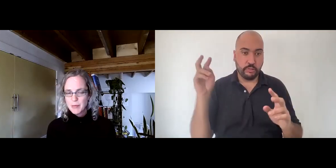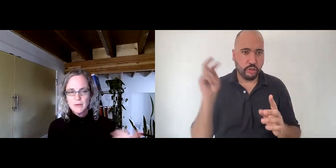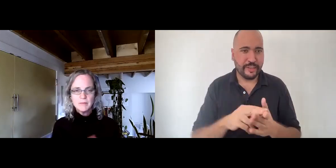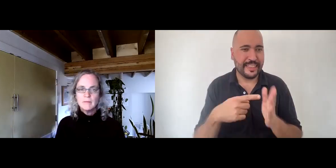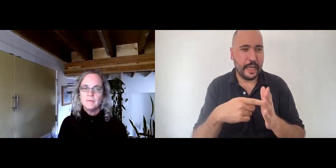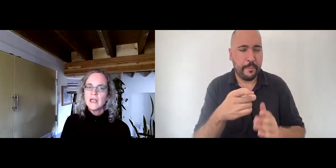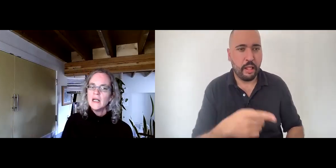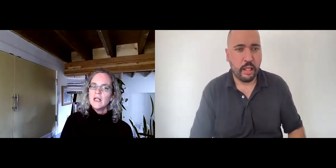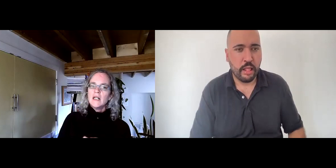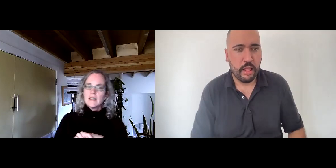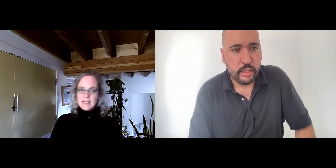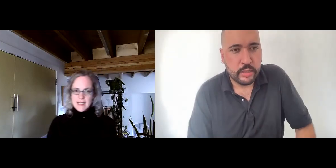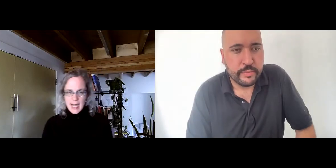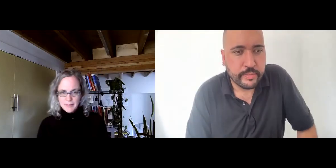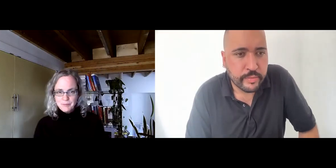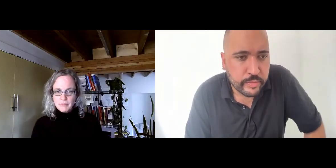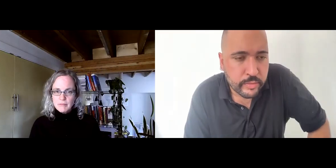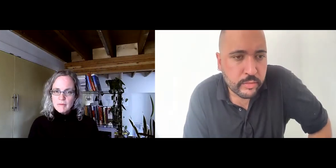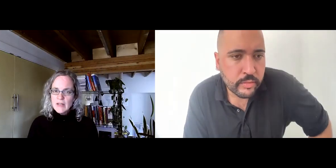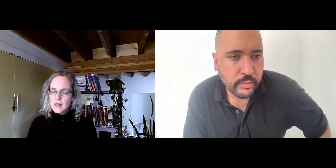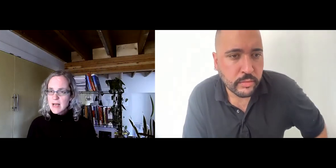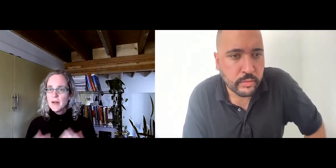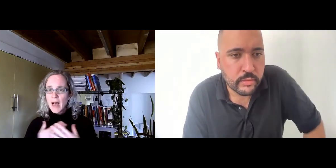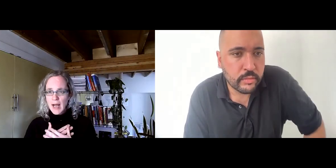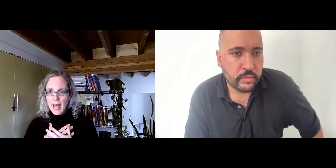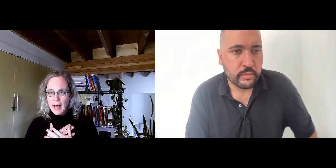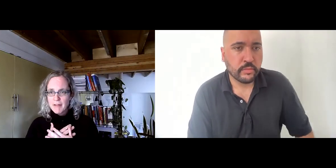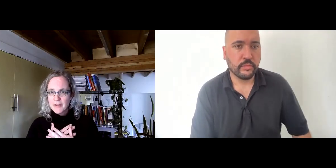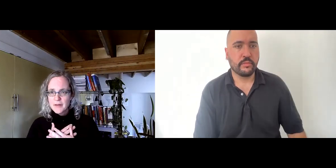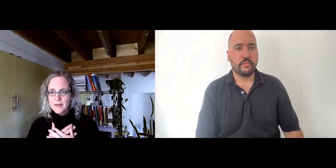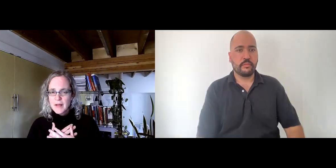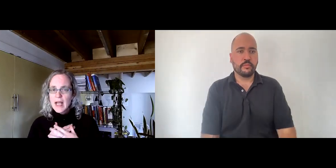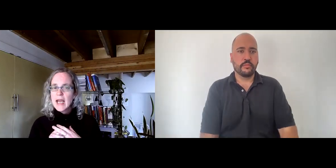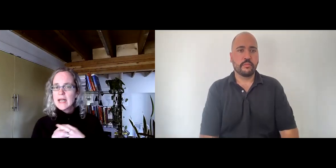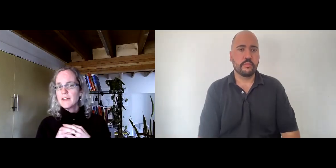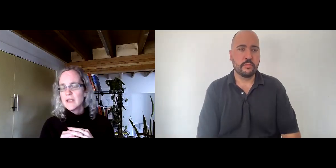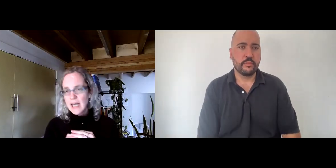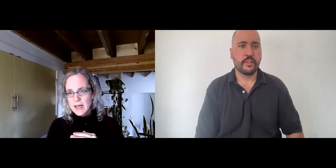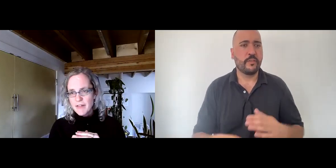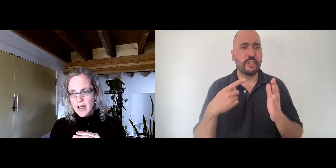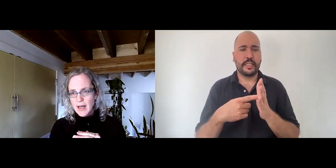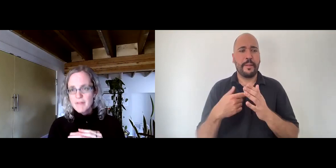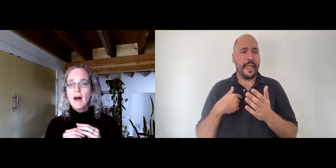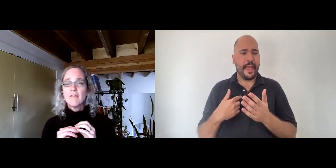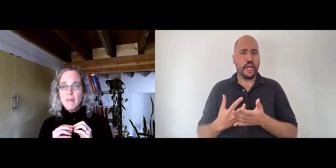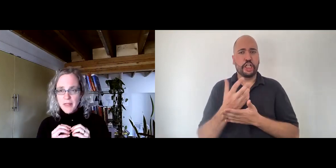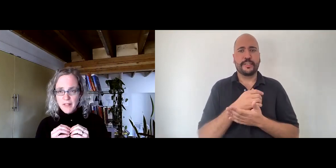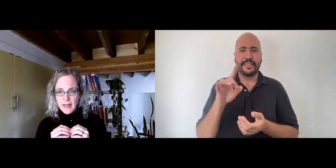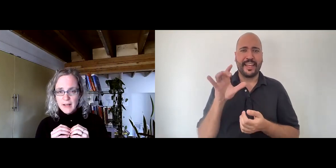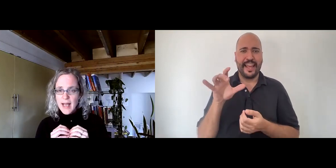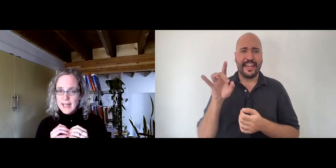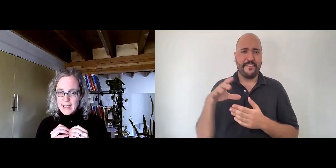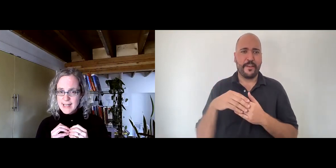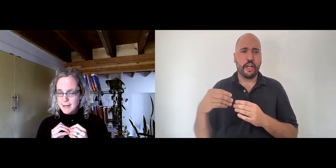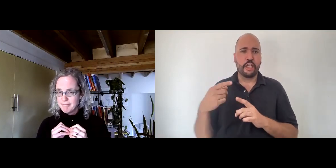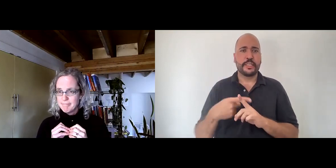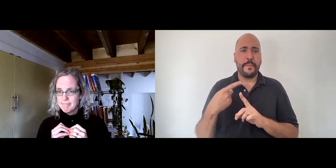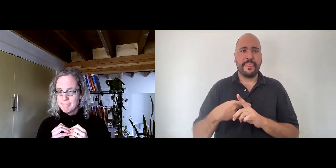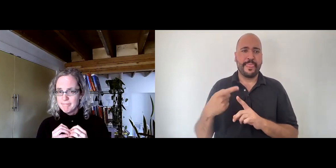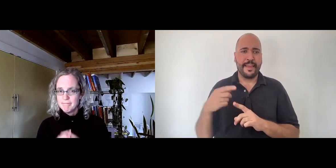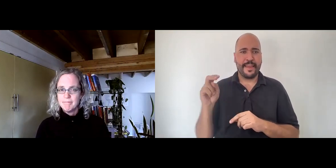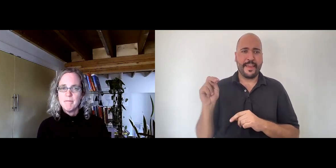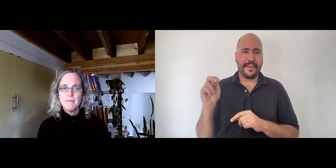Let's say, for example, I have $885 of monthly NESE